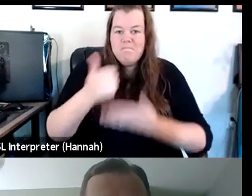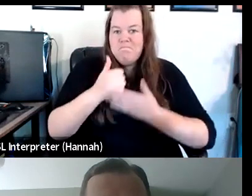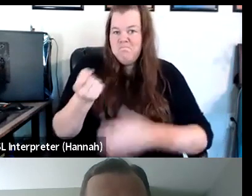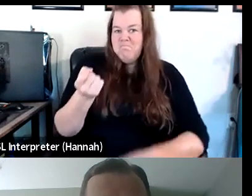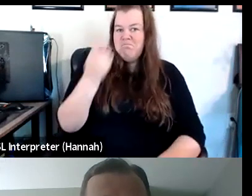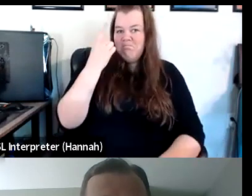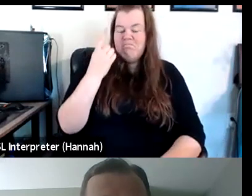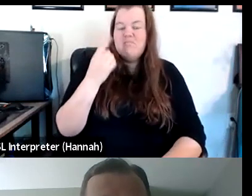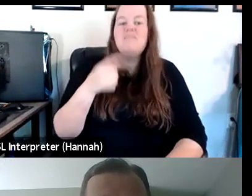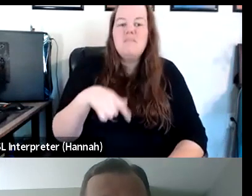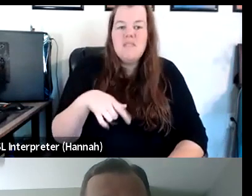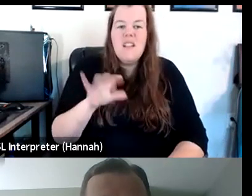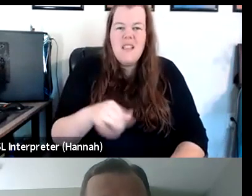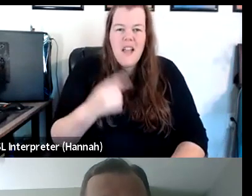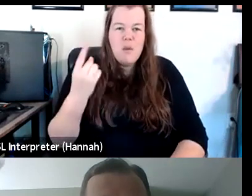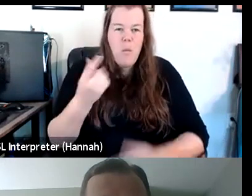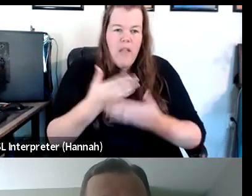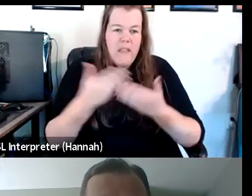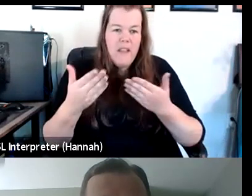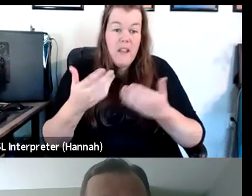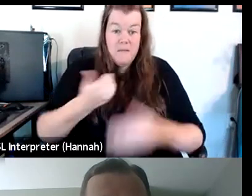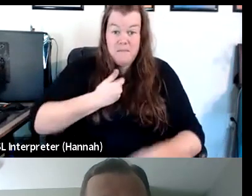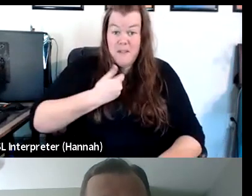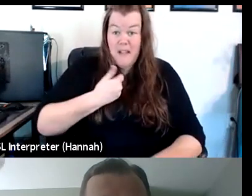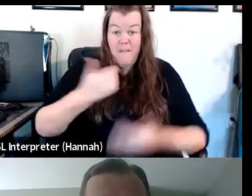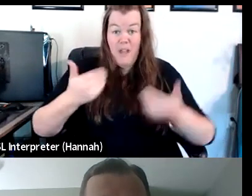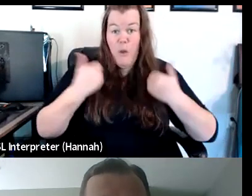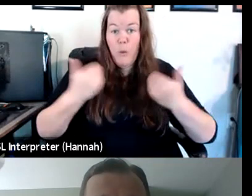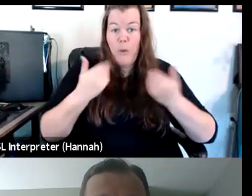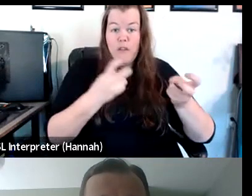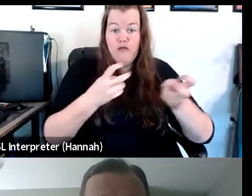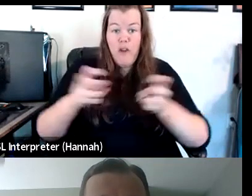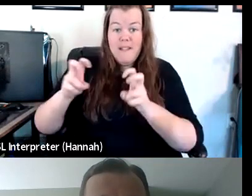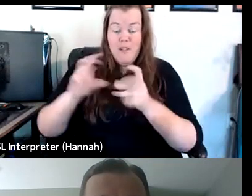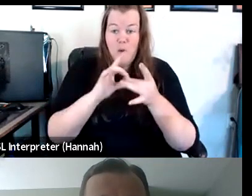one of the things that I as a youth transition coordinator can go into the schools at least